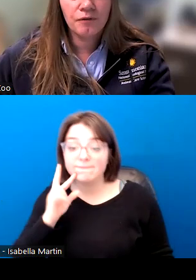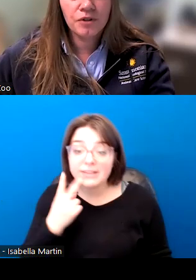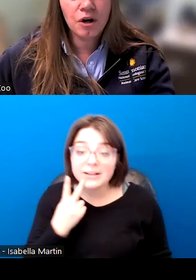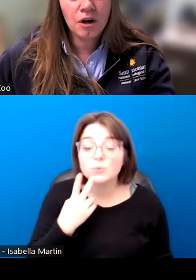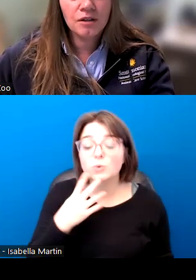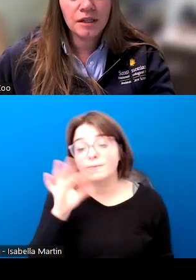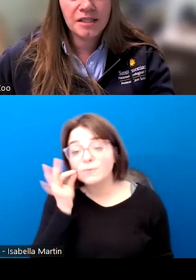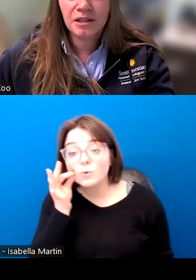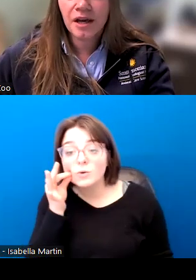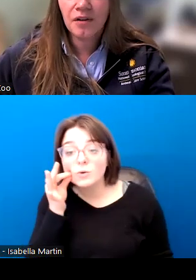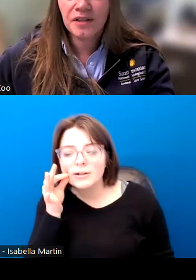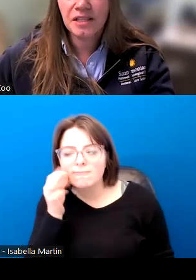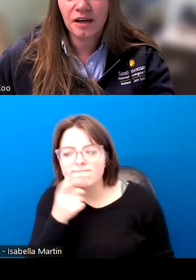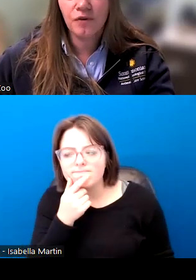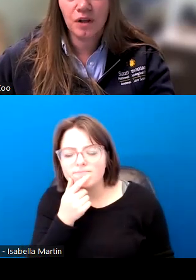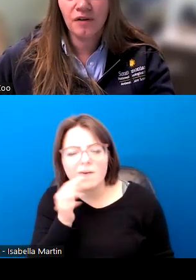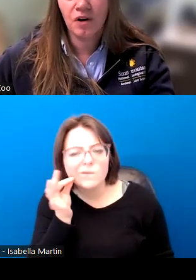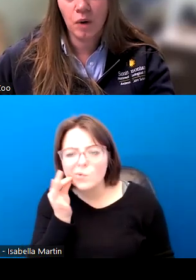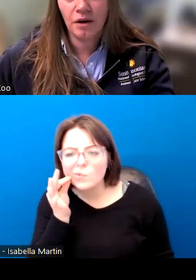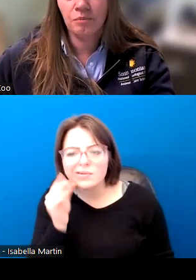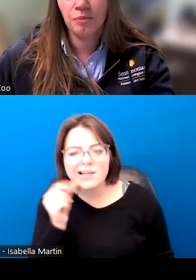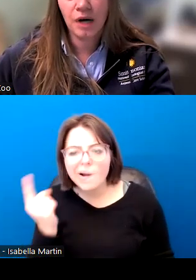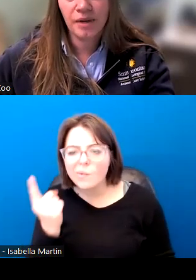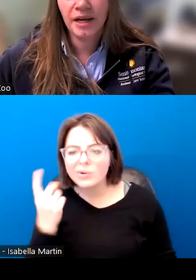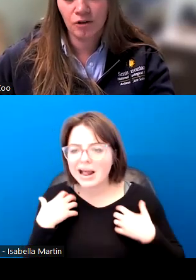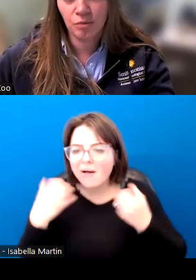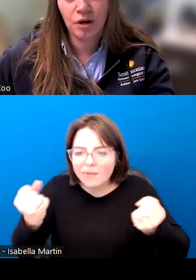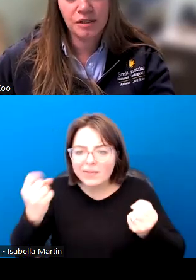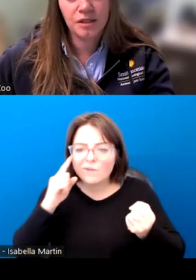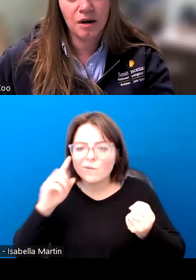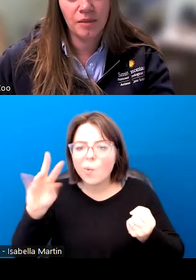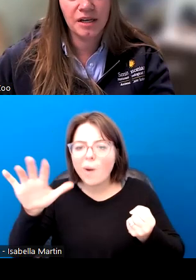fruits, aren't necessarily the healthiest thing for a lot of our wild primate counterparts. It's